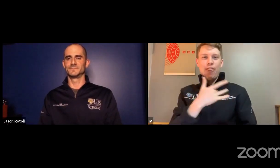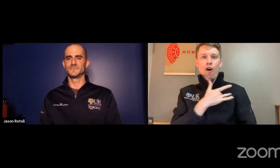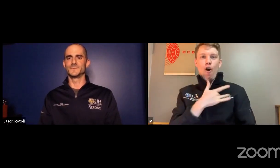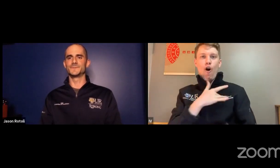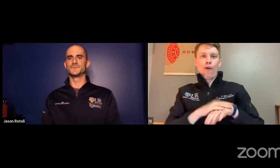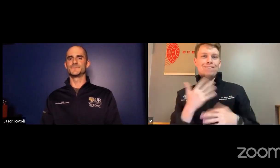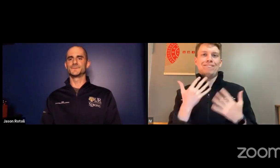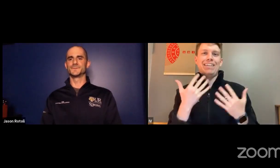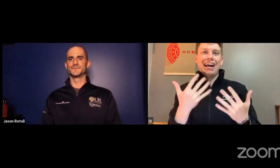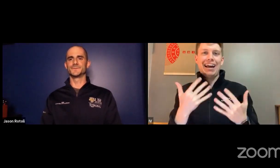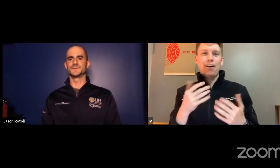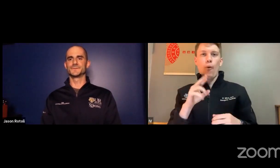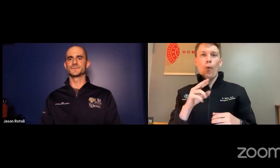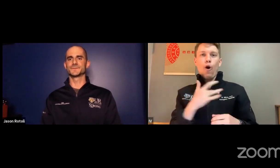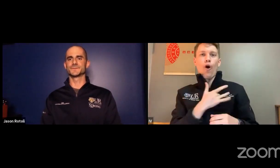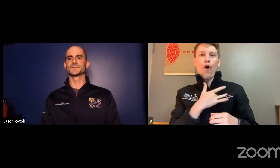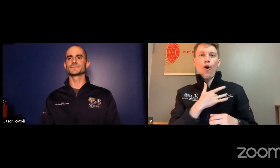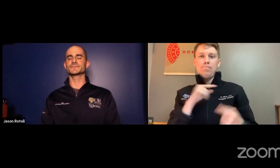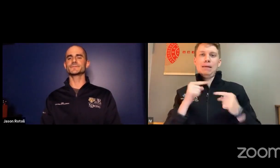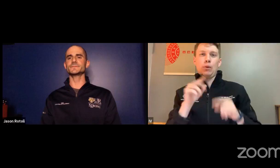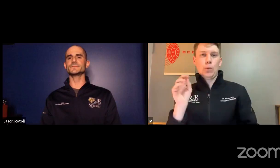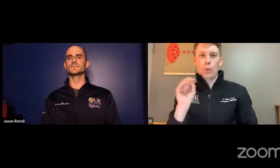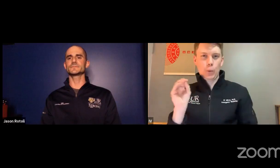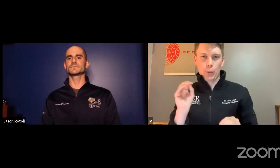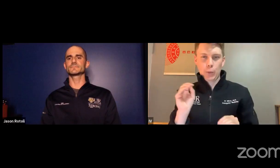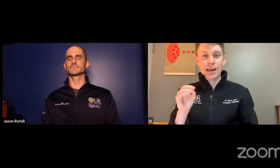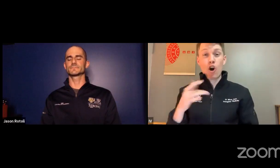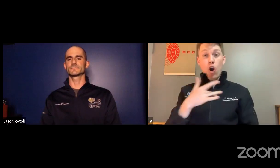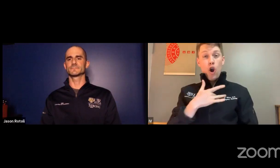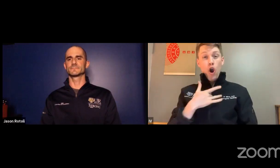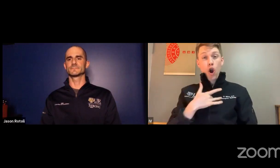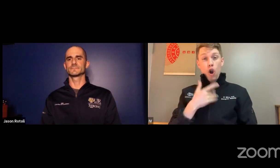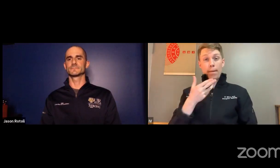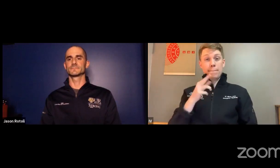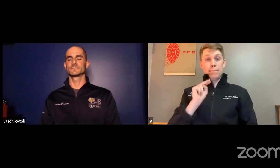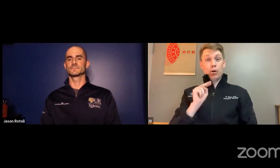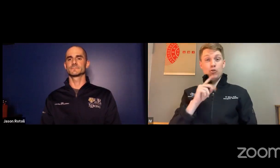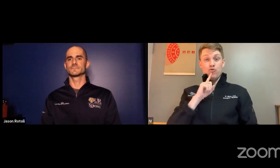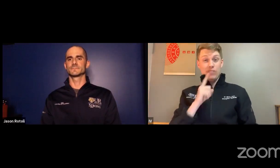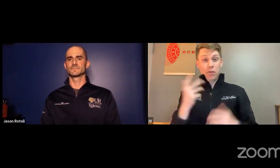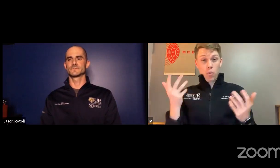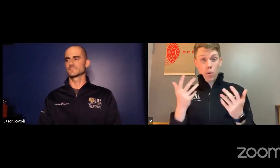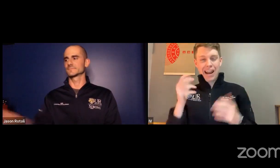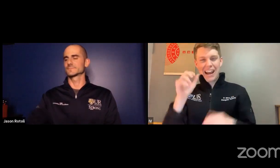difference between a heart attack and heartburn? Okay, a heart attack is very serious. We